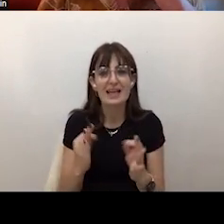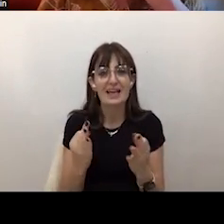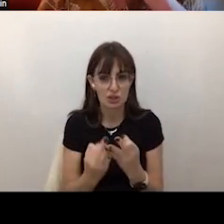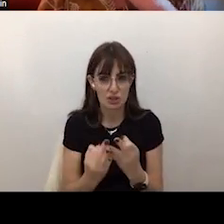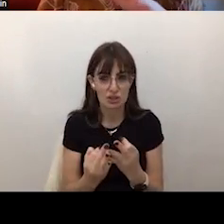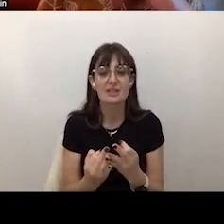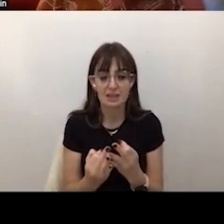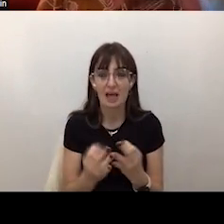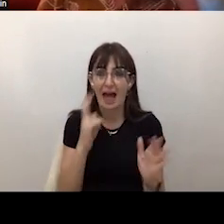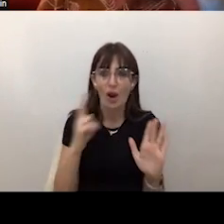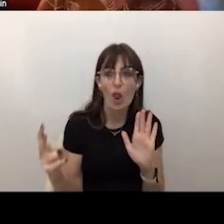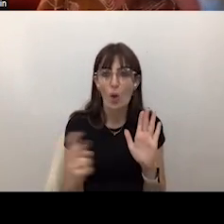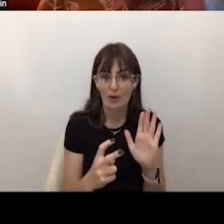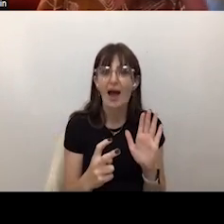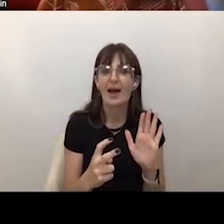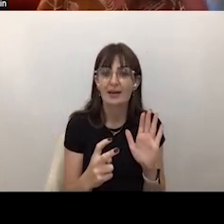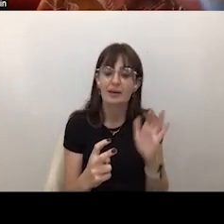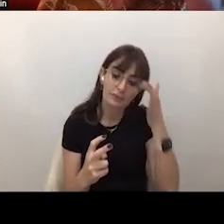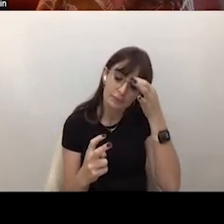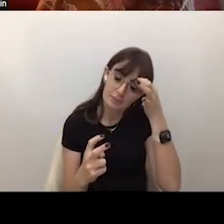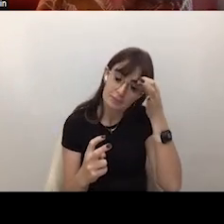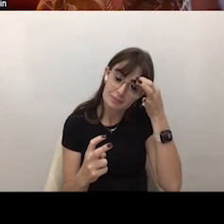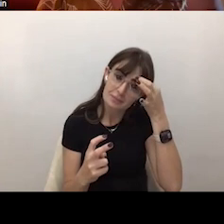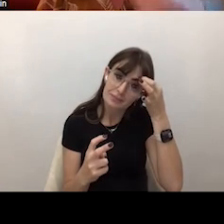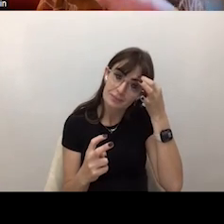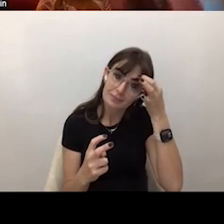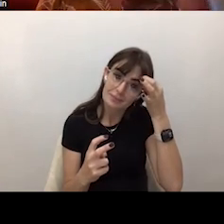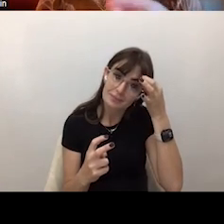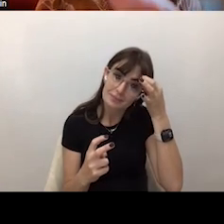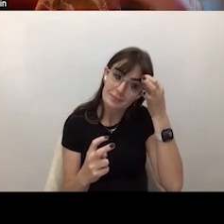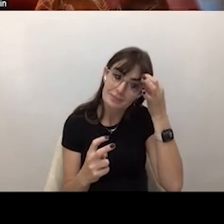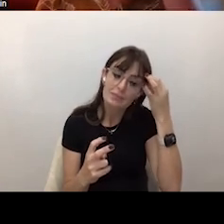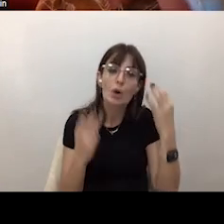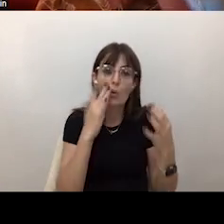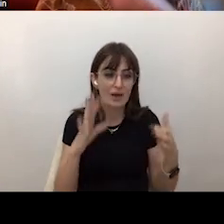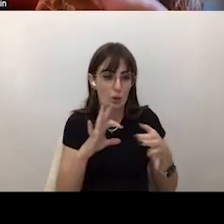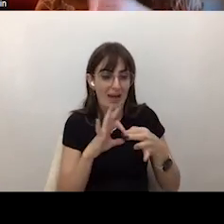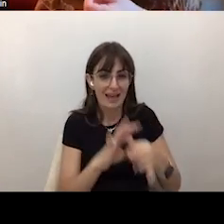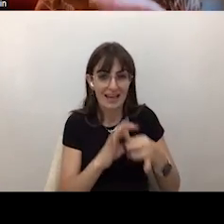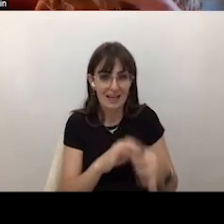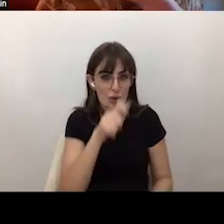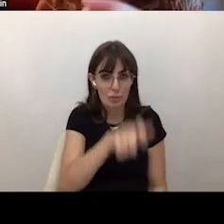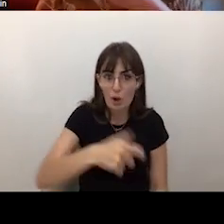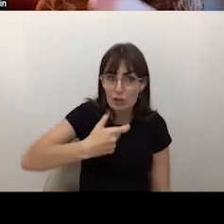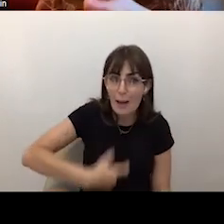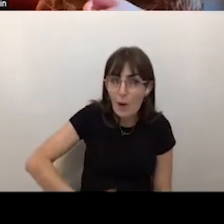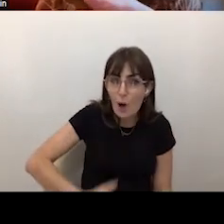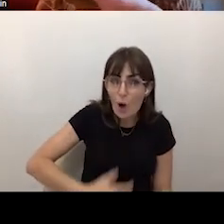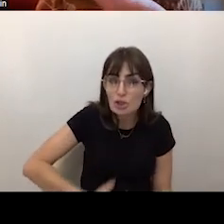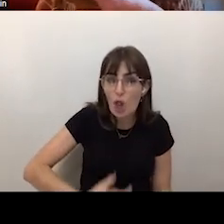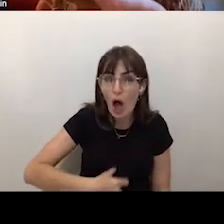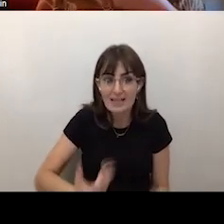looked at that when you are engaging with someone, and personalising it based on their interests, it